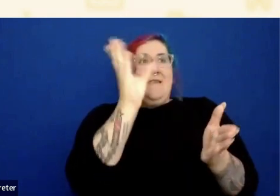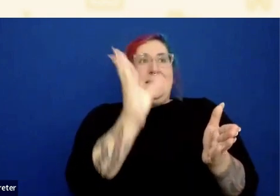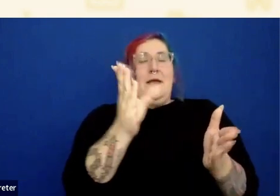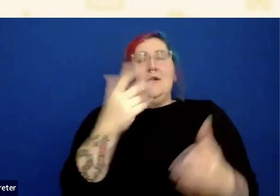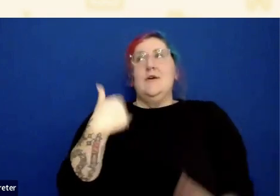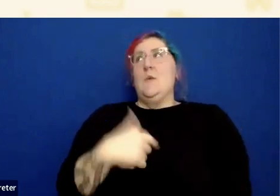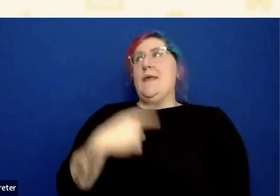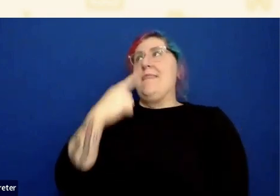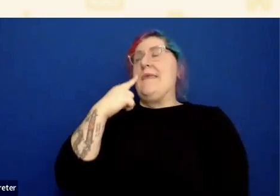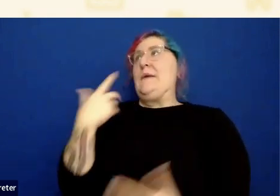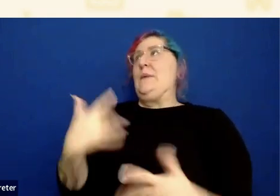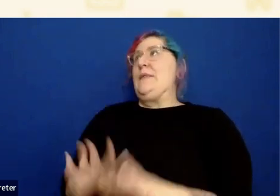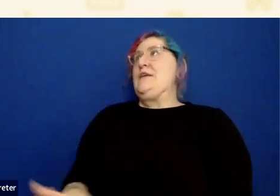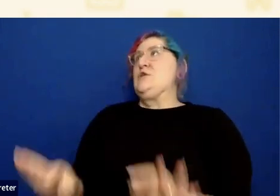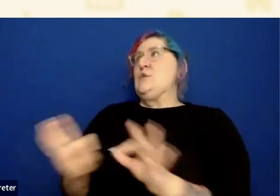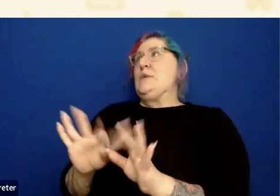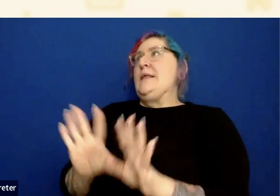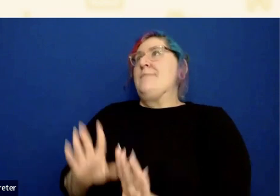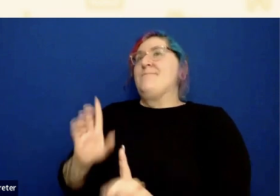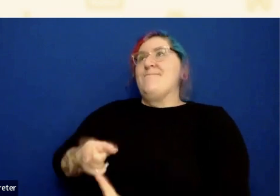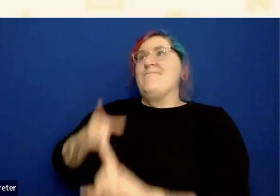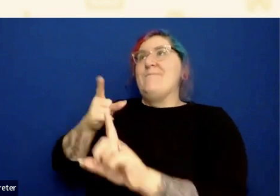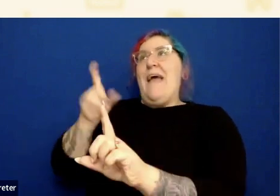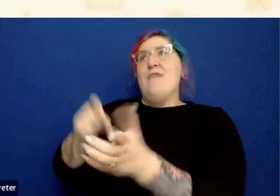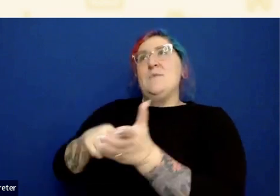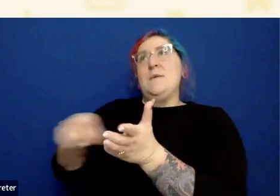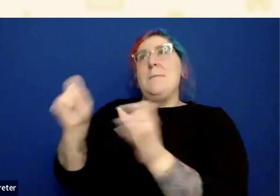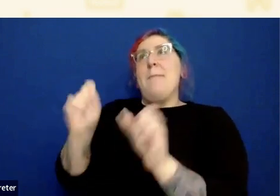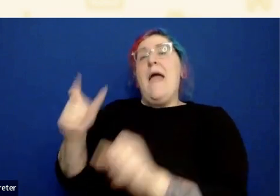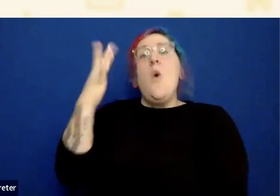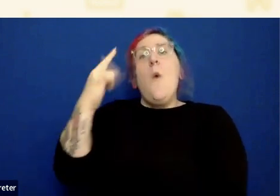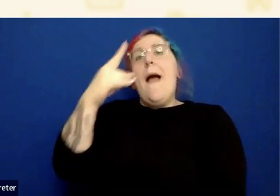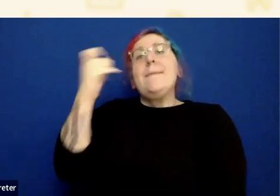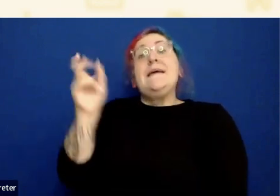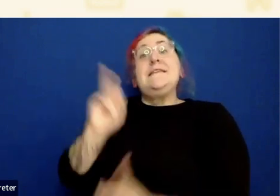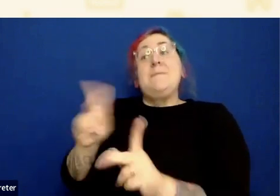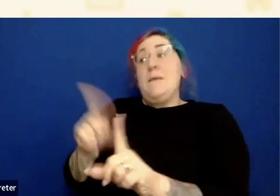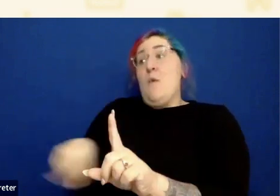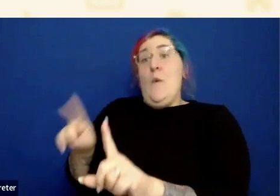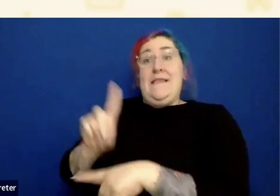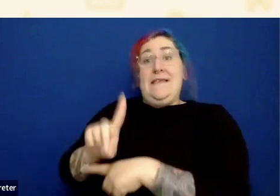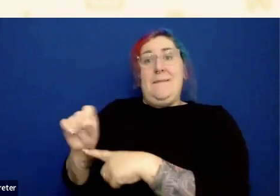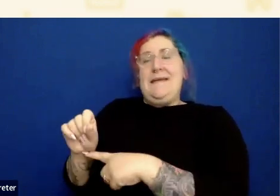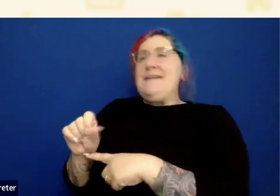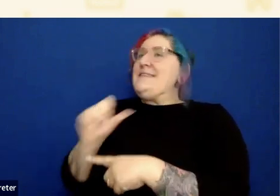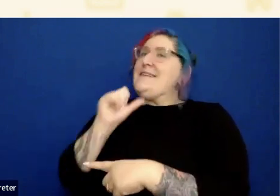Because people with disabilities are, in general, an under-monetized group.